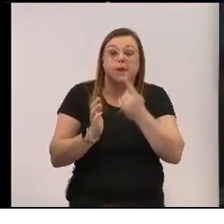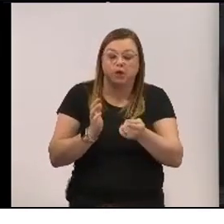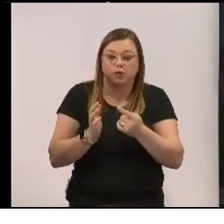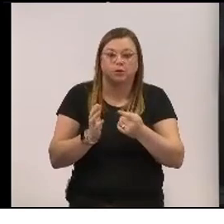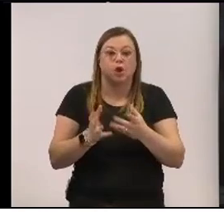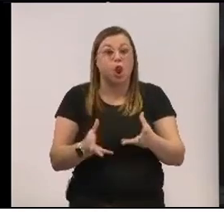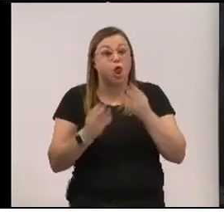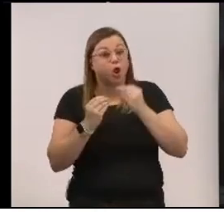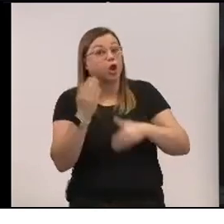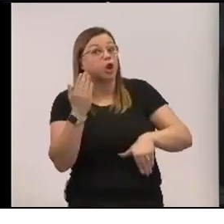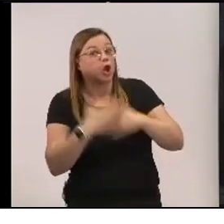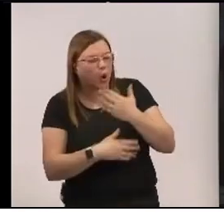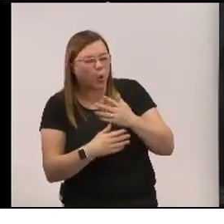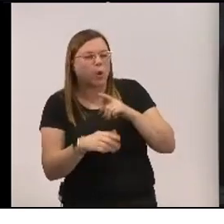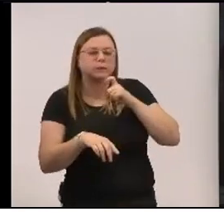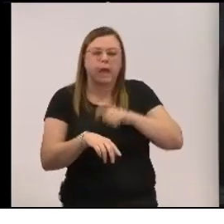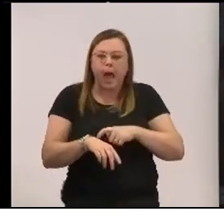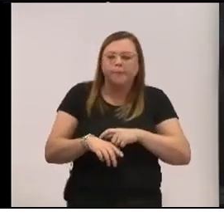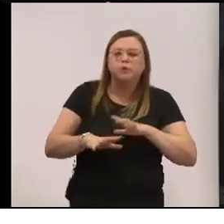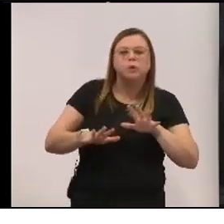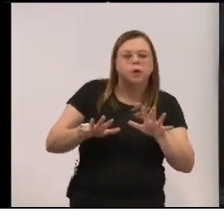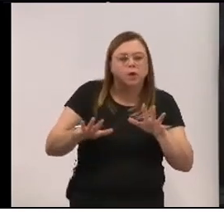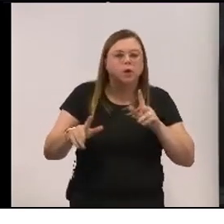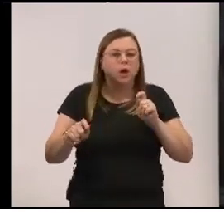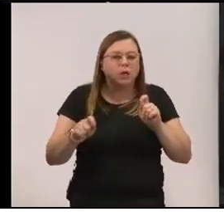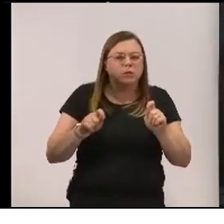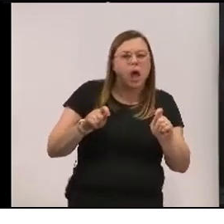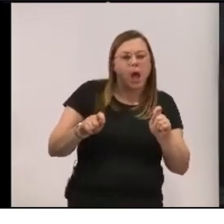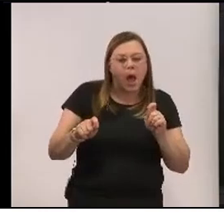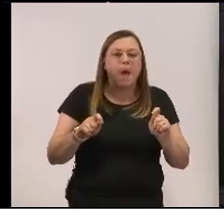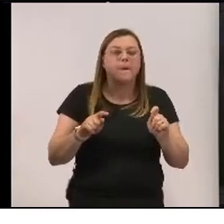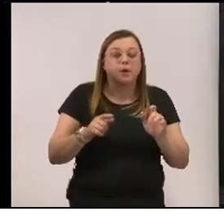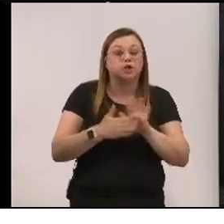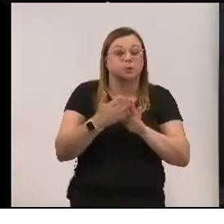anything new, IT takes some time to adapt. We have to be flexible and understand that